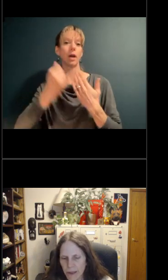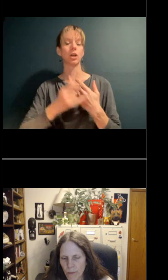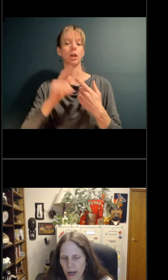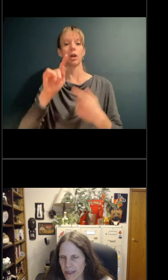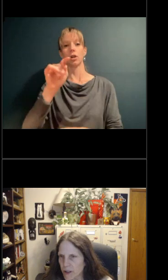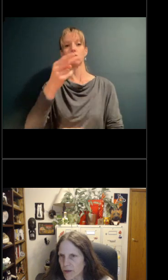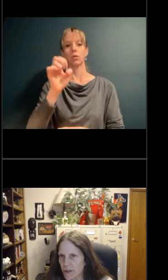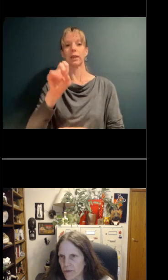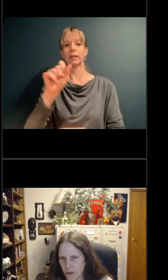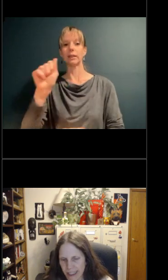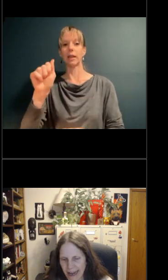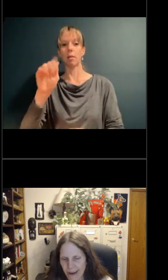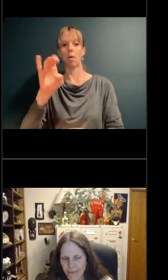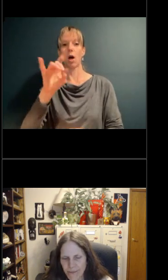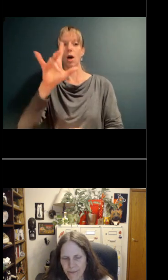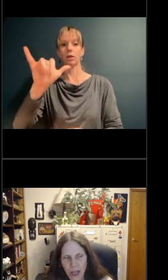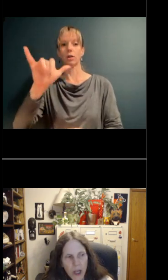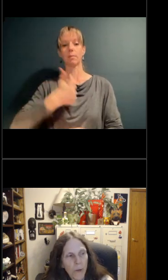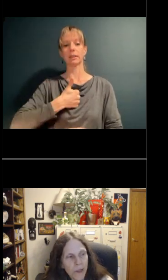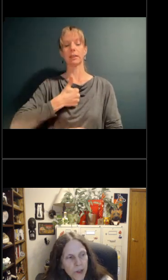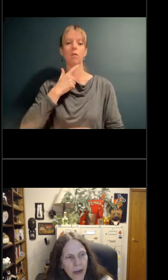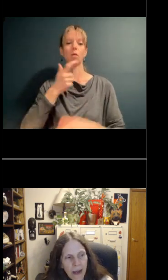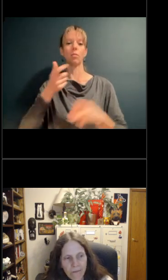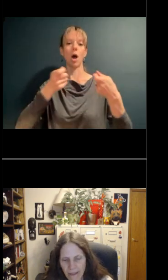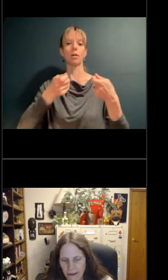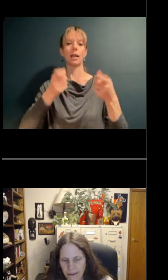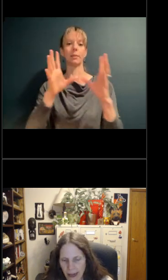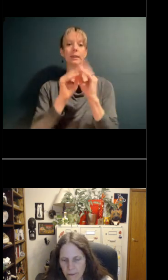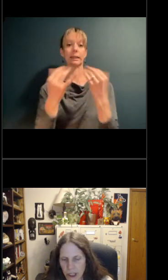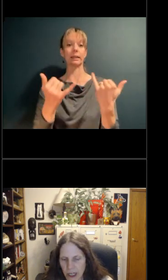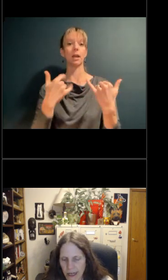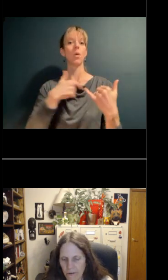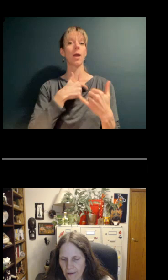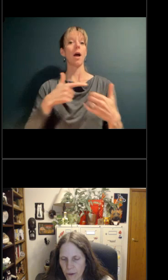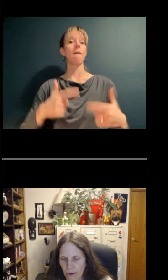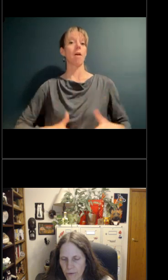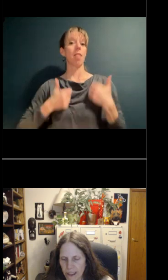will be your moderators for today. We do have live captioning available